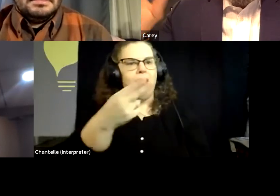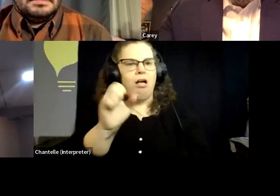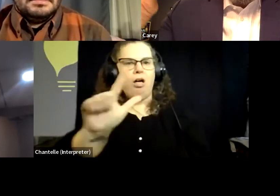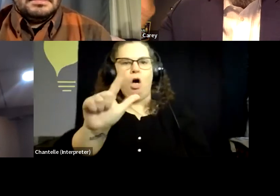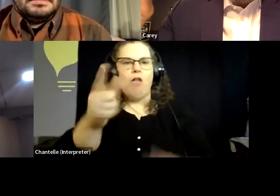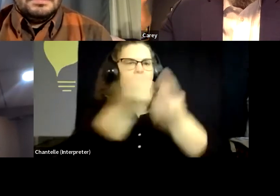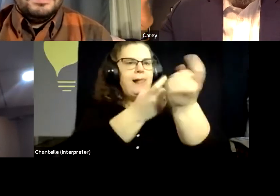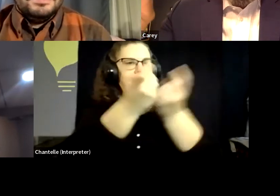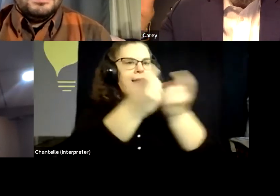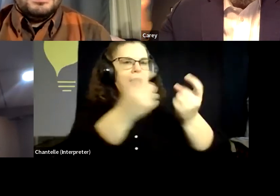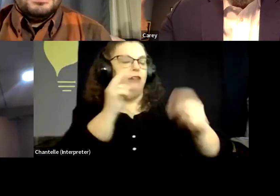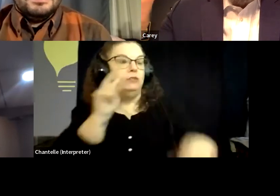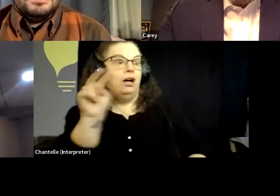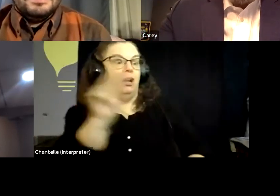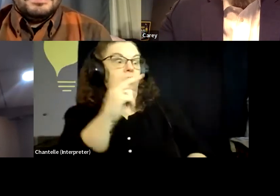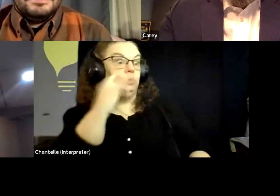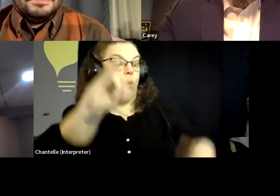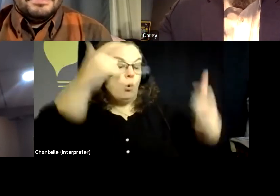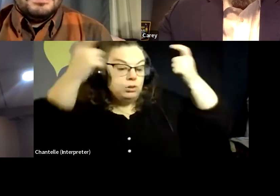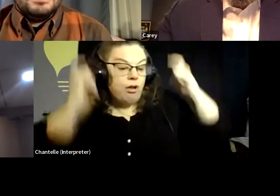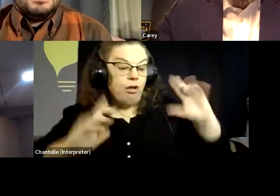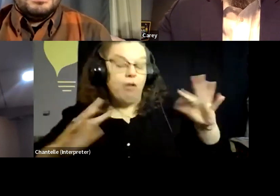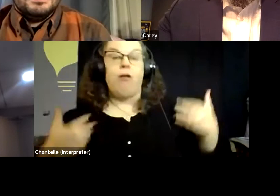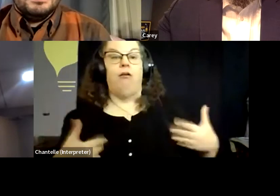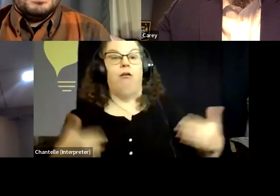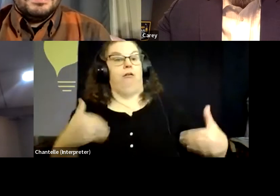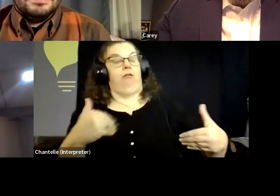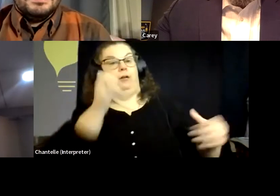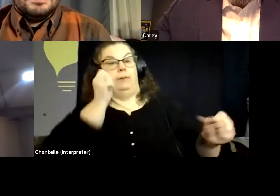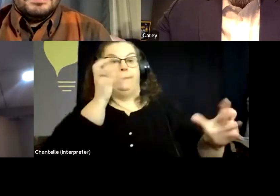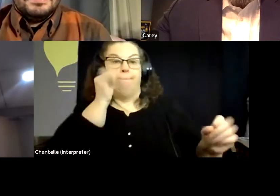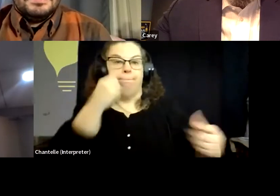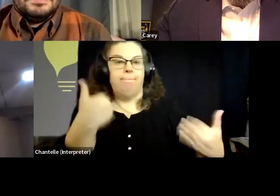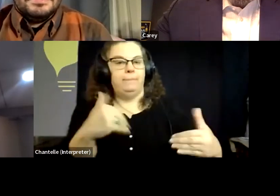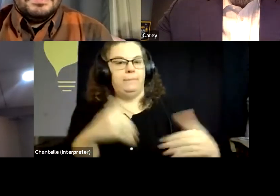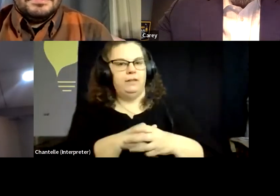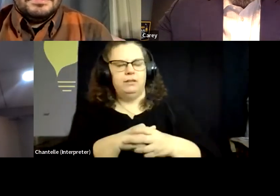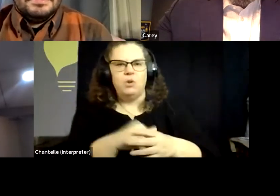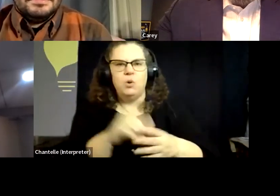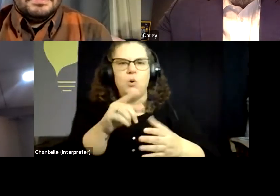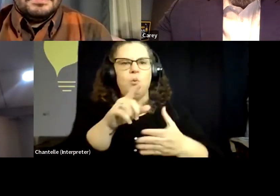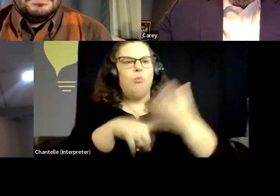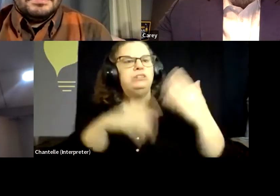his hair. I thought it was the most amazing thing in the world. What are your plans to